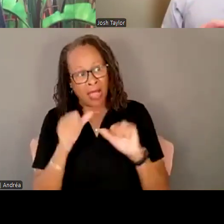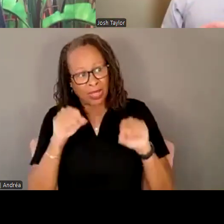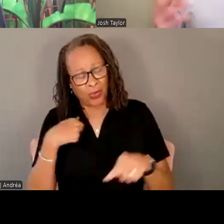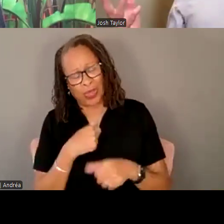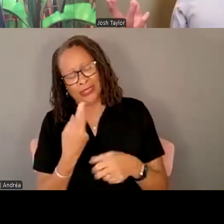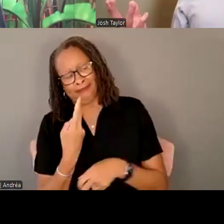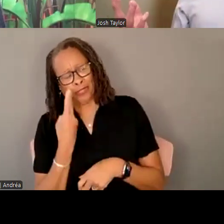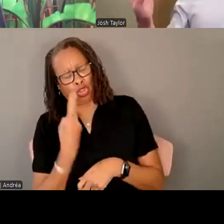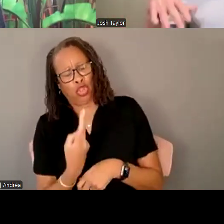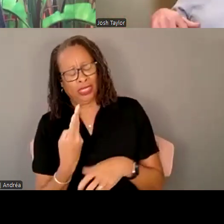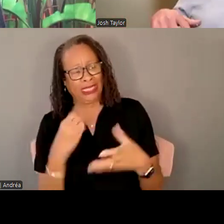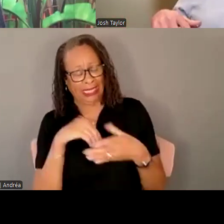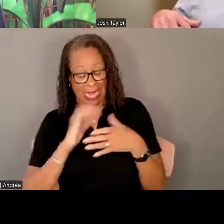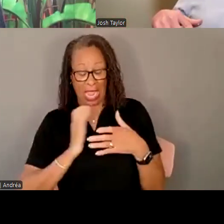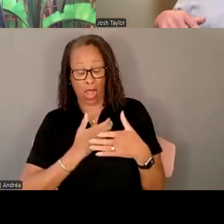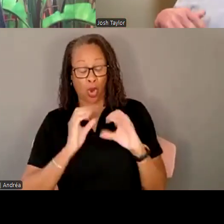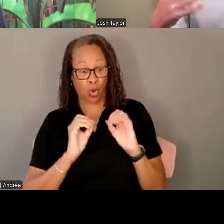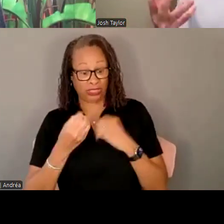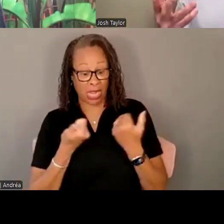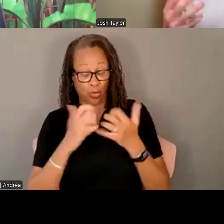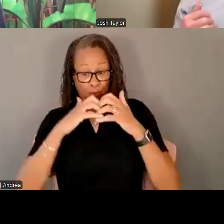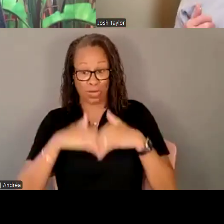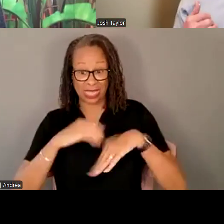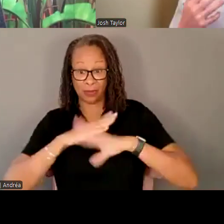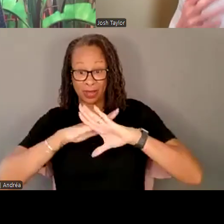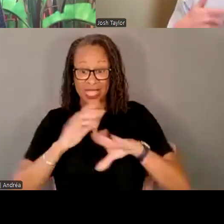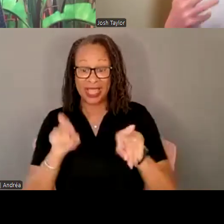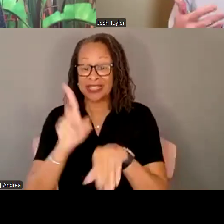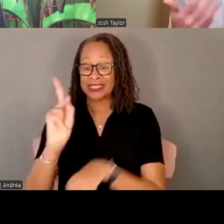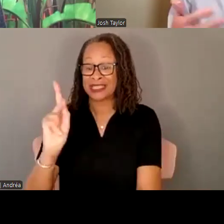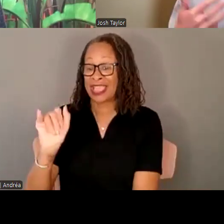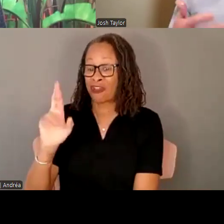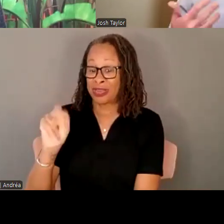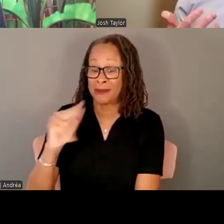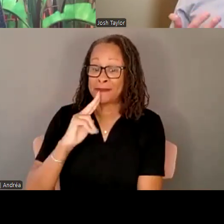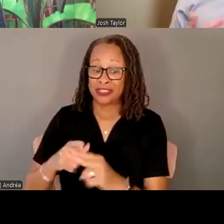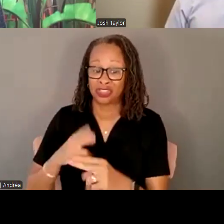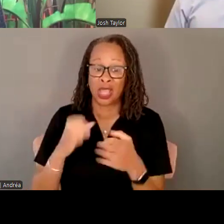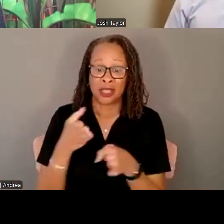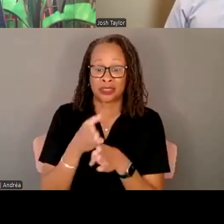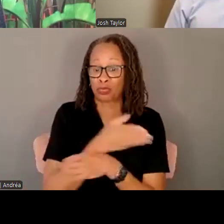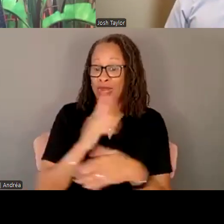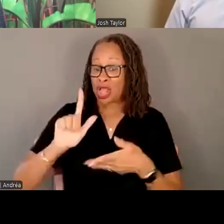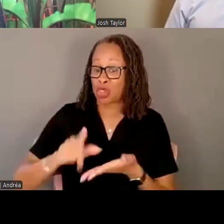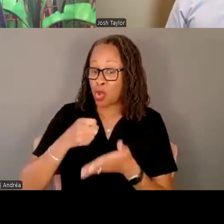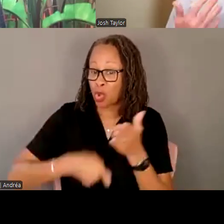within our organization, how can we break down barriers? And as Karen touched on, what are some free and low-cost accommodations that can really help us